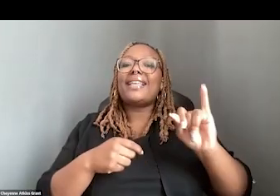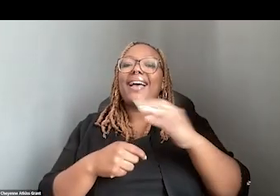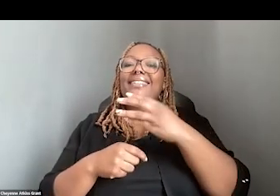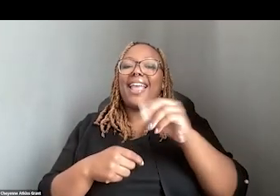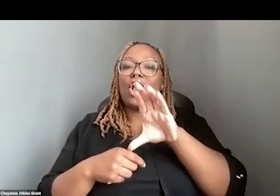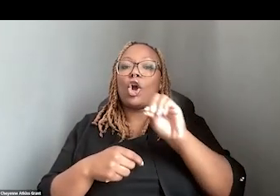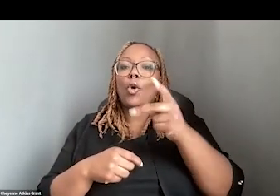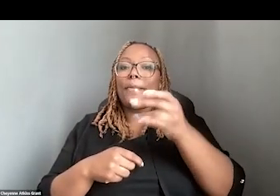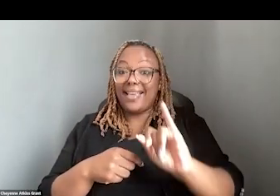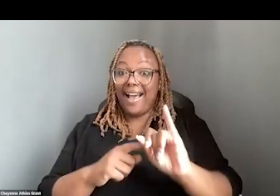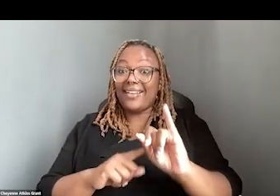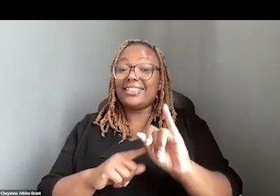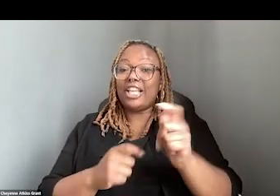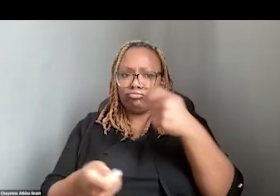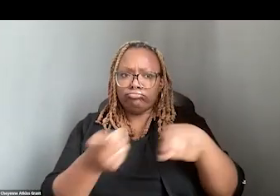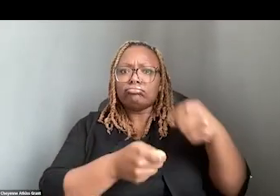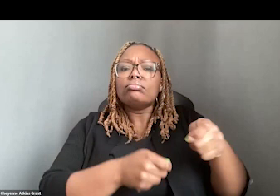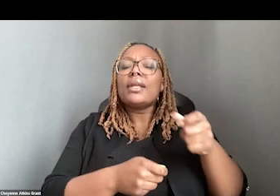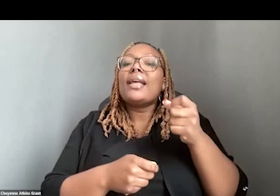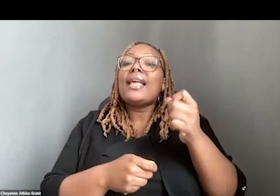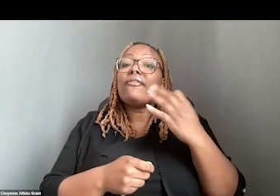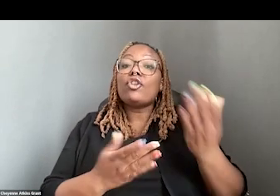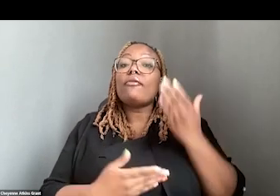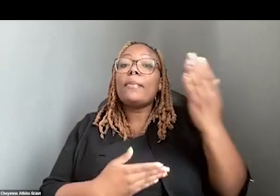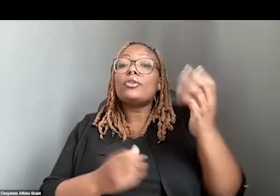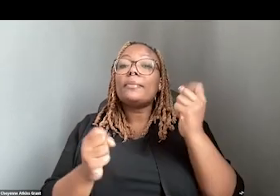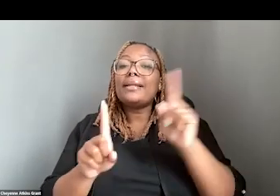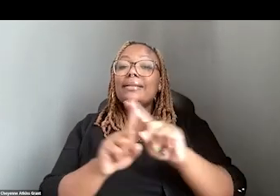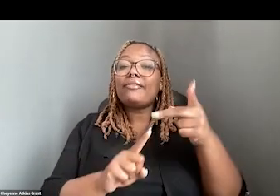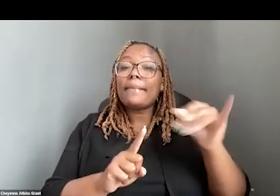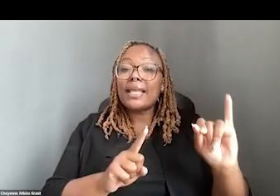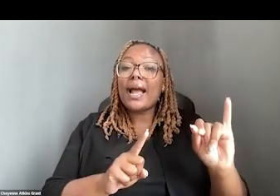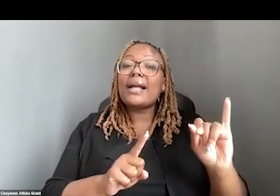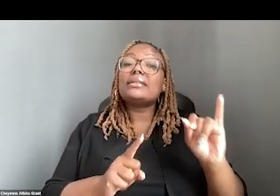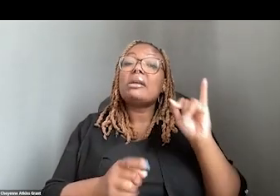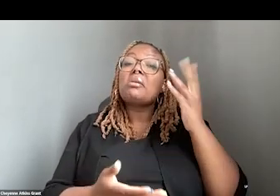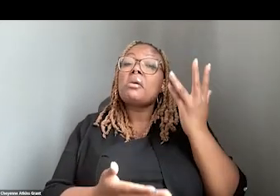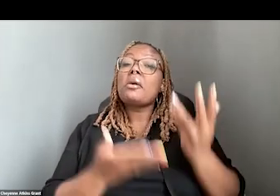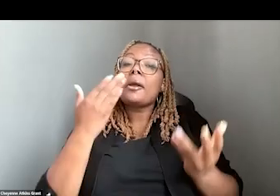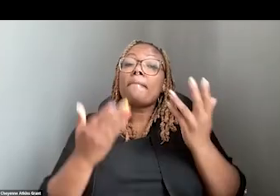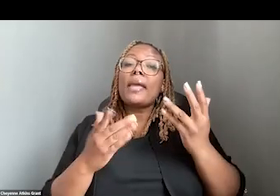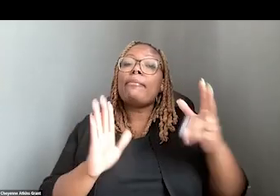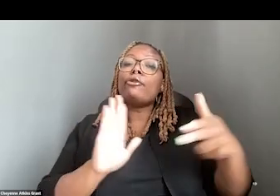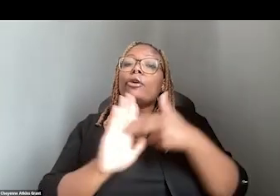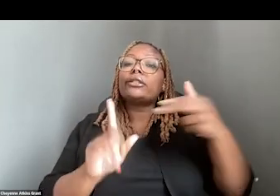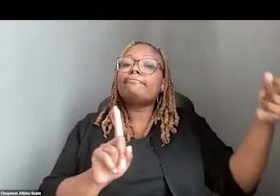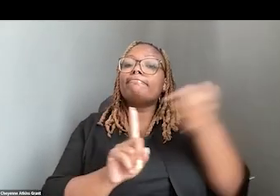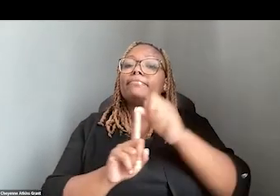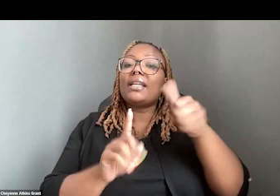So this is nice because, if you have a proposal with multiple PIs, maybe you designate another person as the main PI.